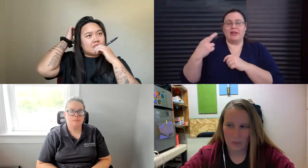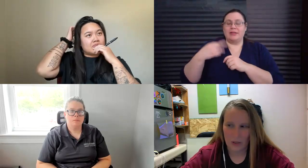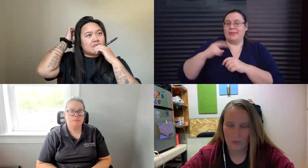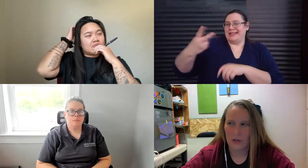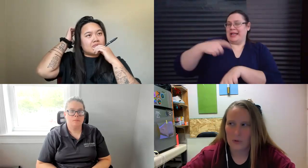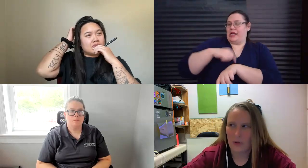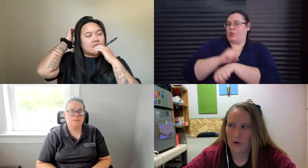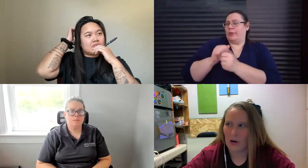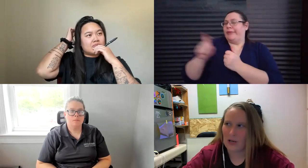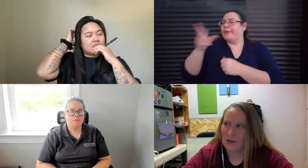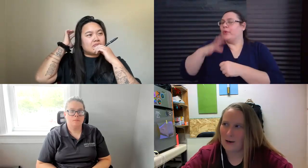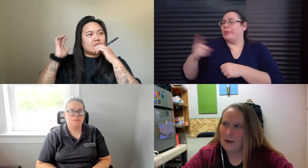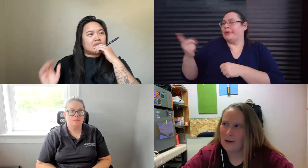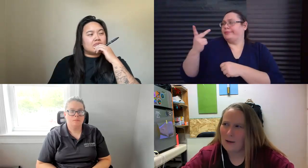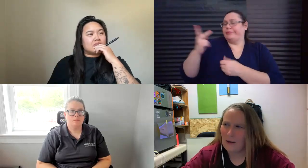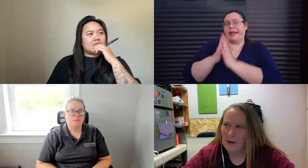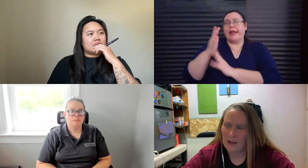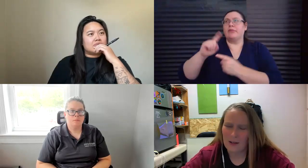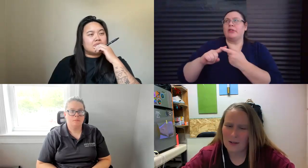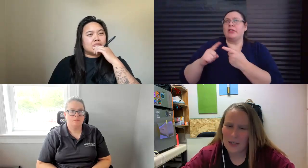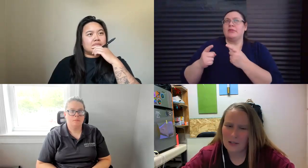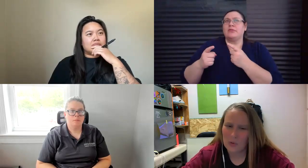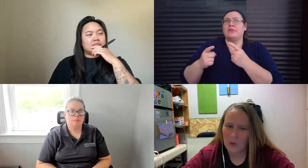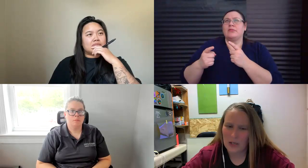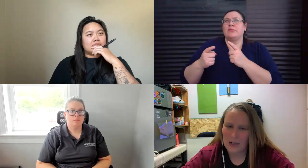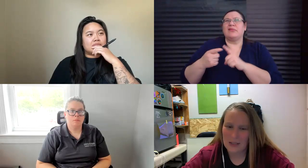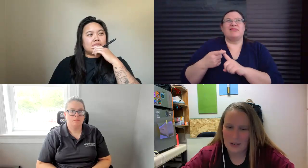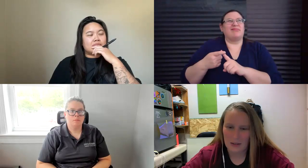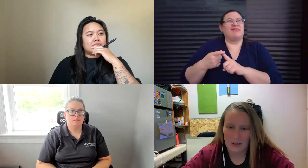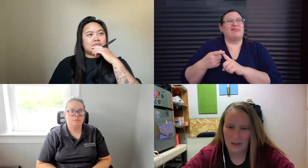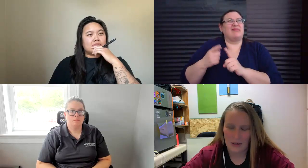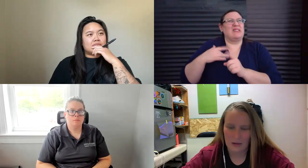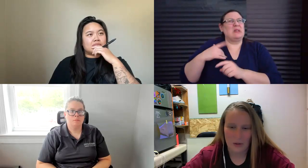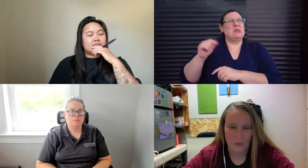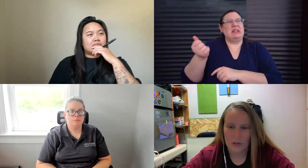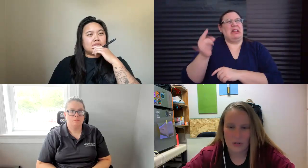I became friends in late 2018 through Instagram.